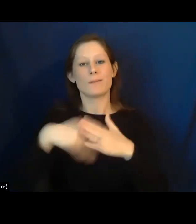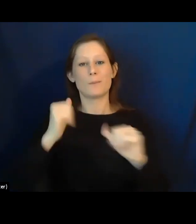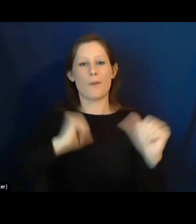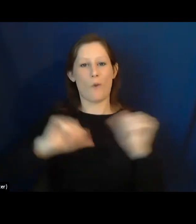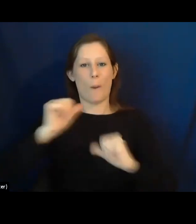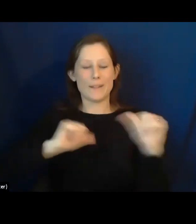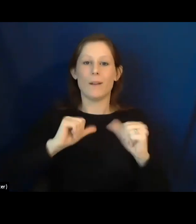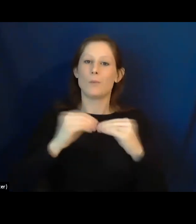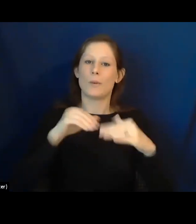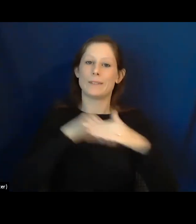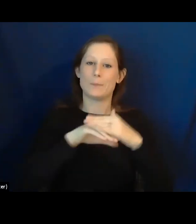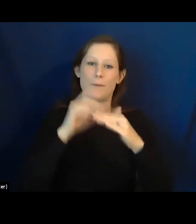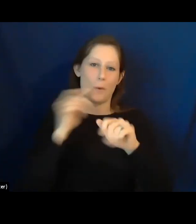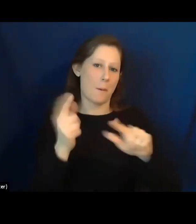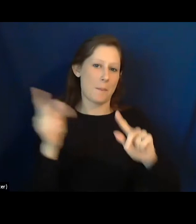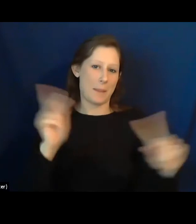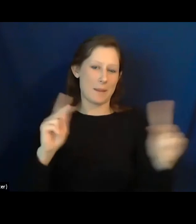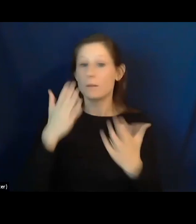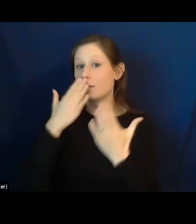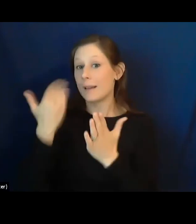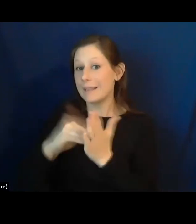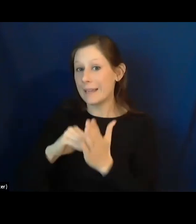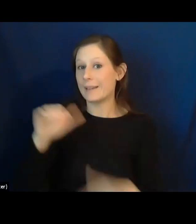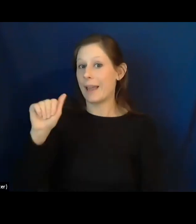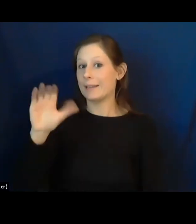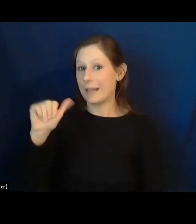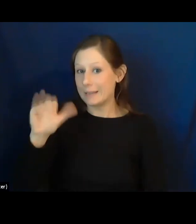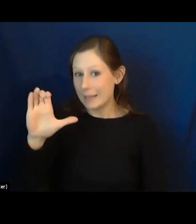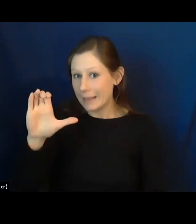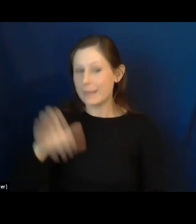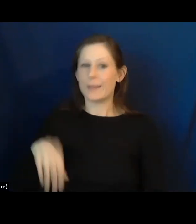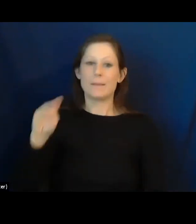So thank you again to ACAC, MindsEye, and congratulations to all the other awardees